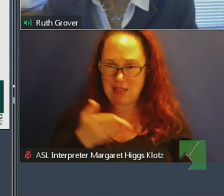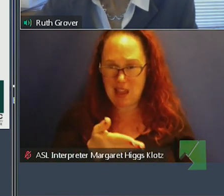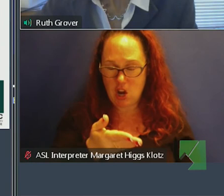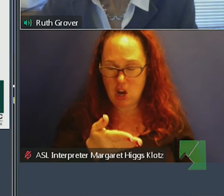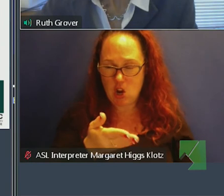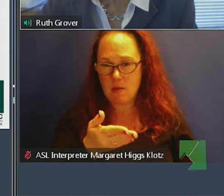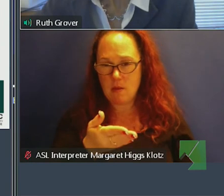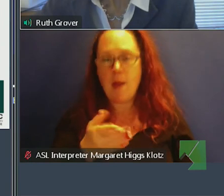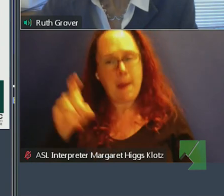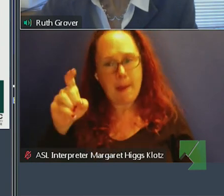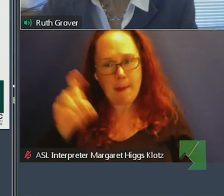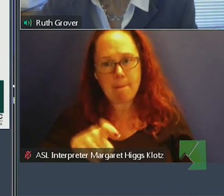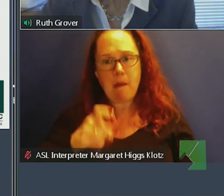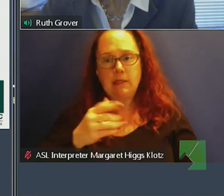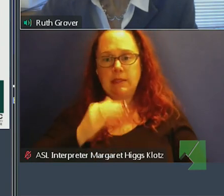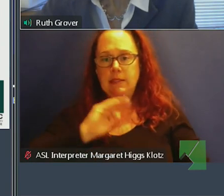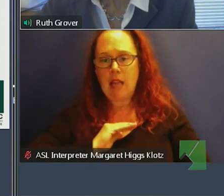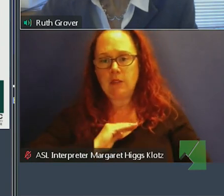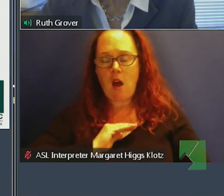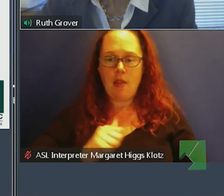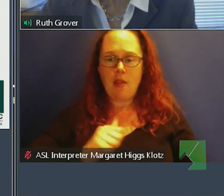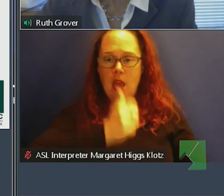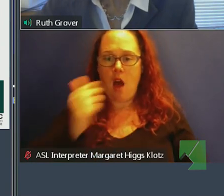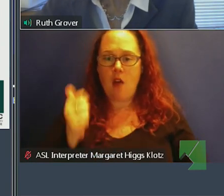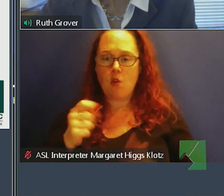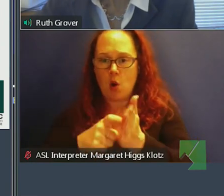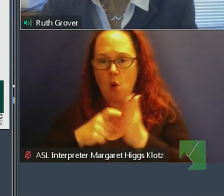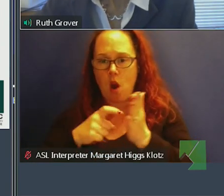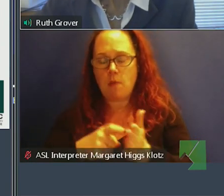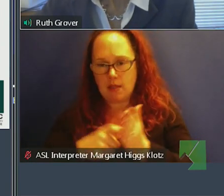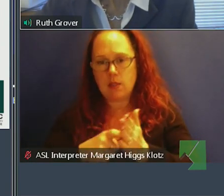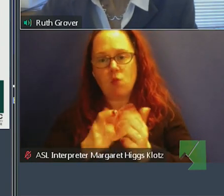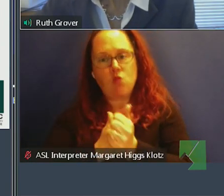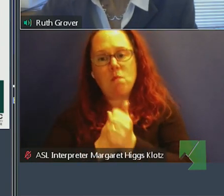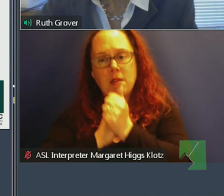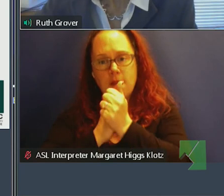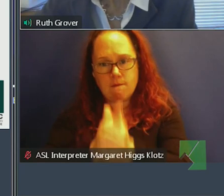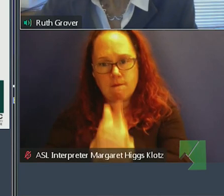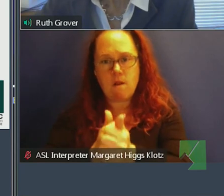it must meet all other requirements, which here include conformance to all other applicable